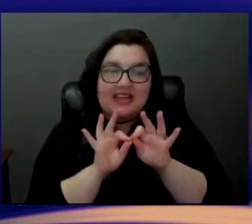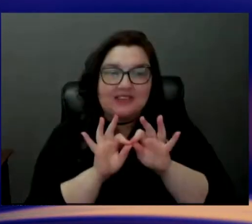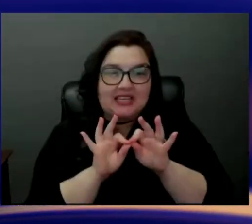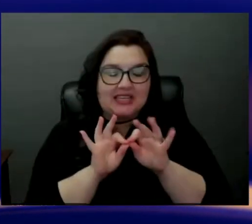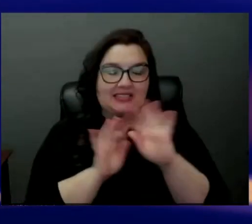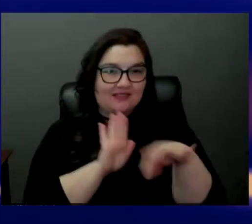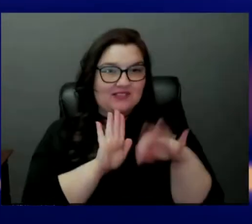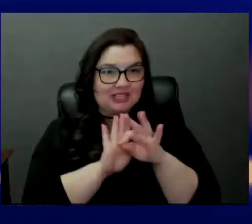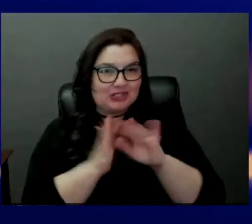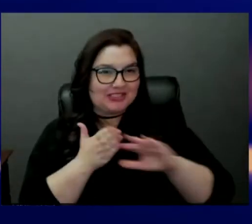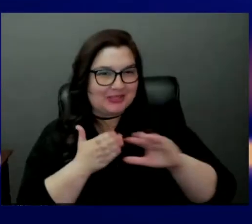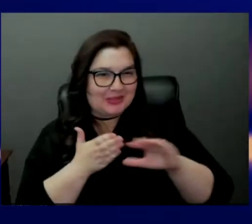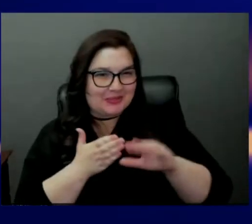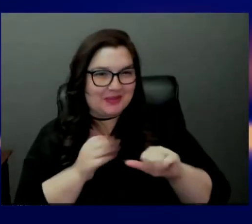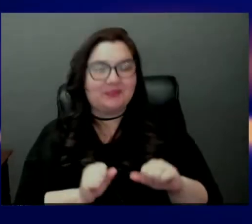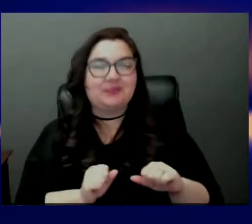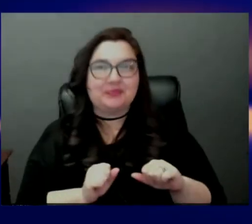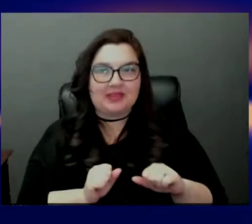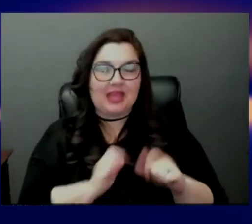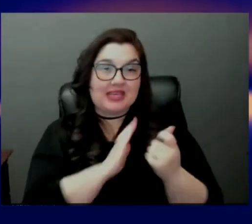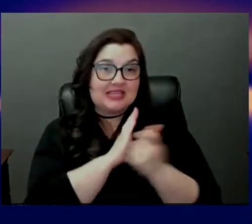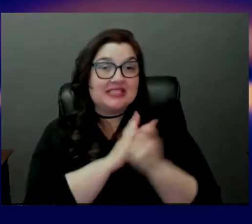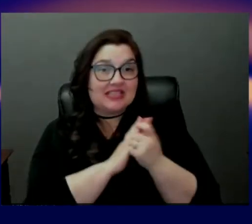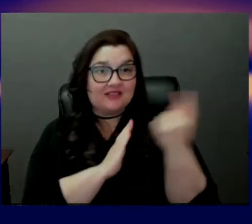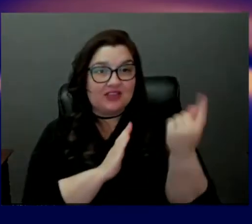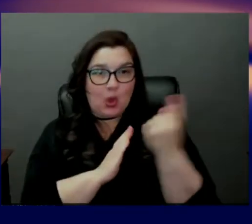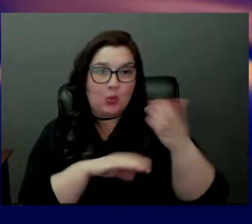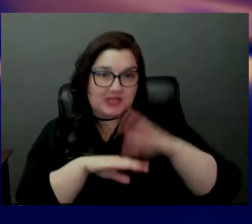the default always on encryption and is available across all six generation EC2 instances,